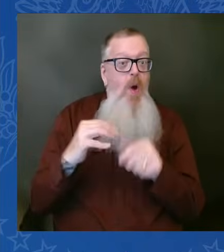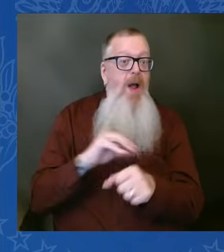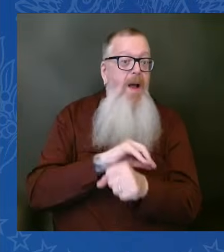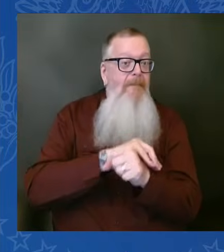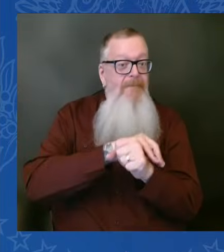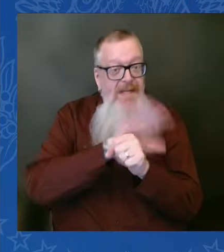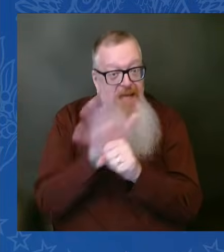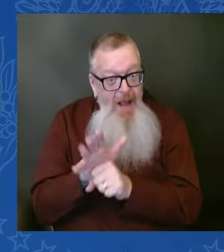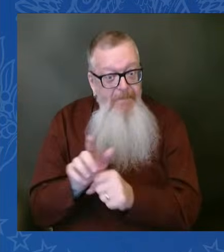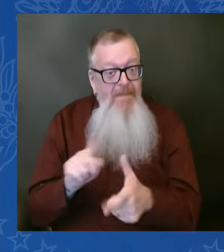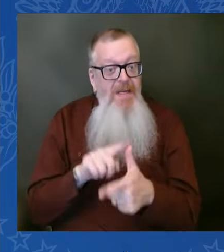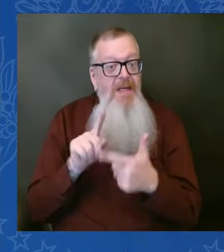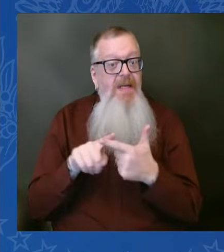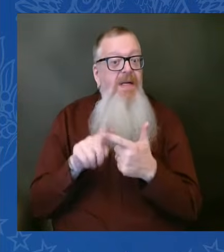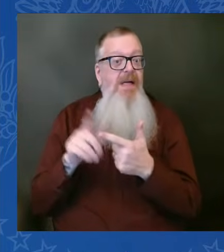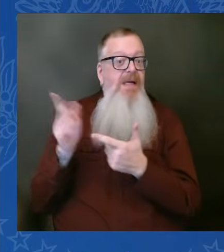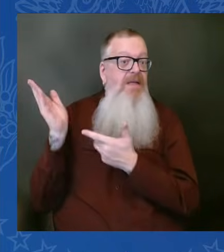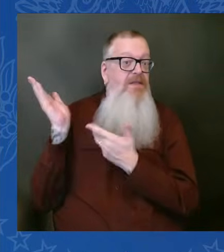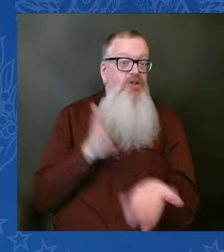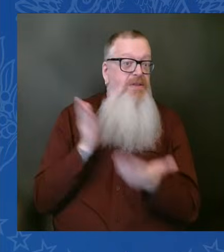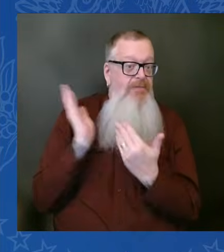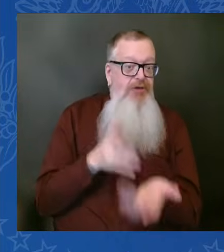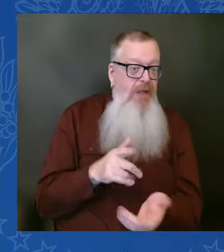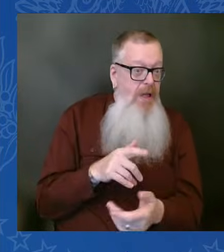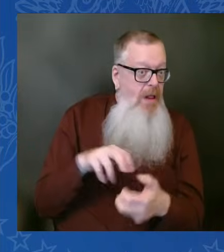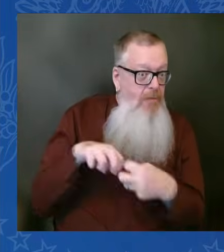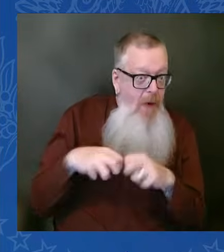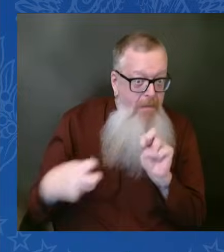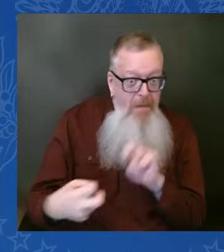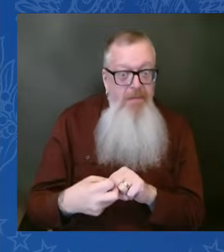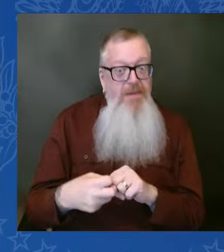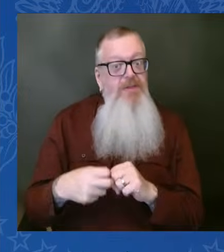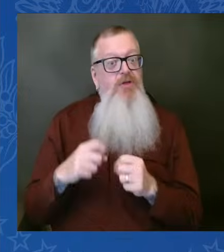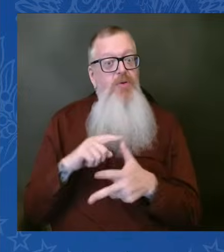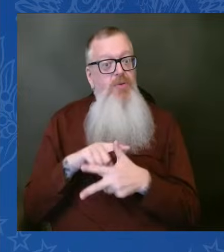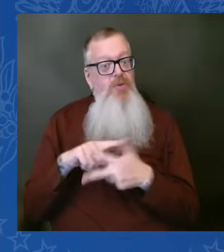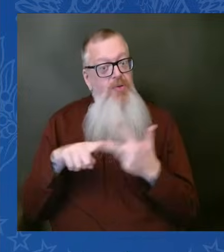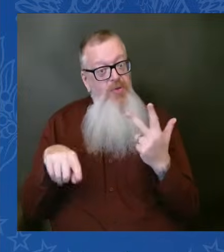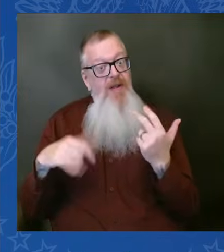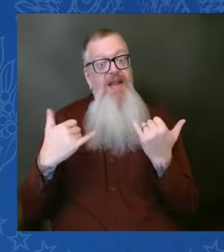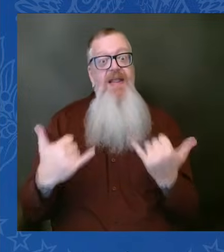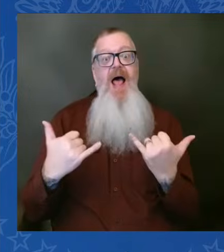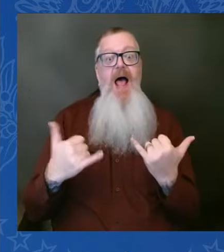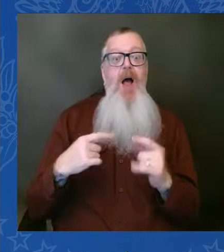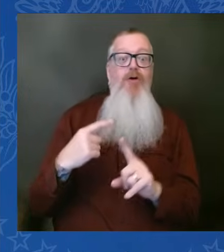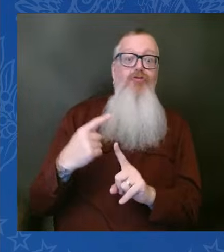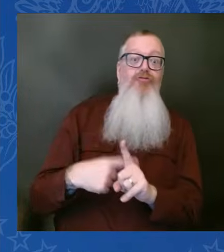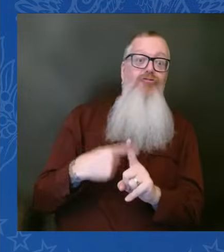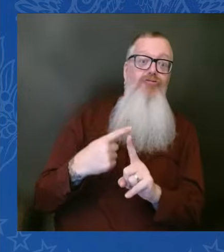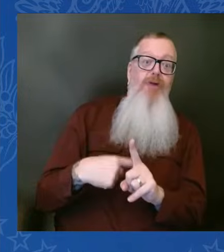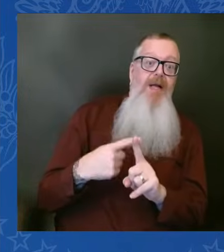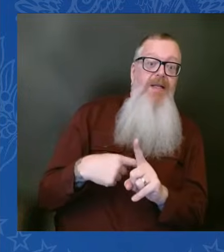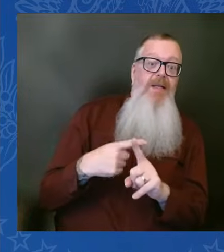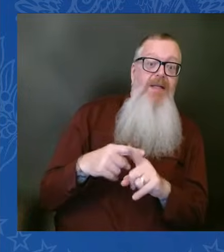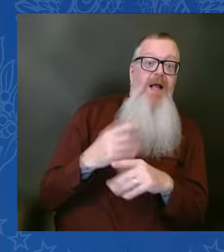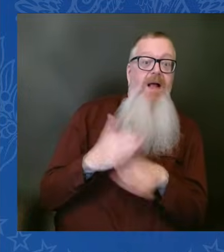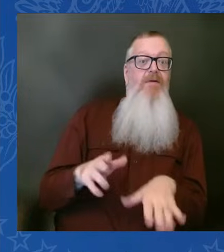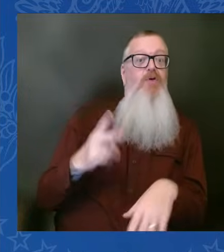that’s near 2 percent. Where -- where will inflation be at the end of the next president’s term? Look, these are simple,